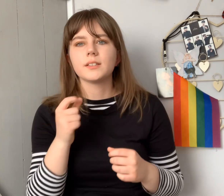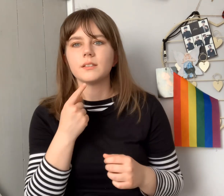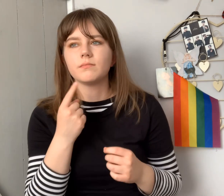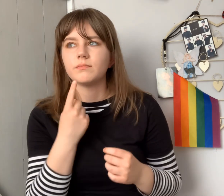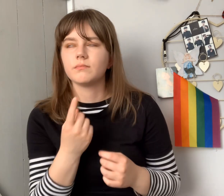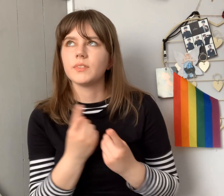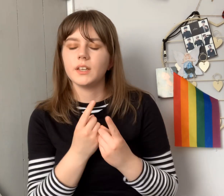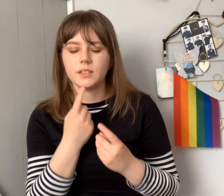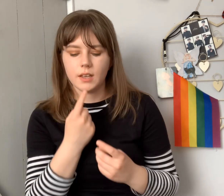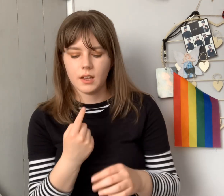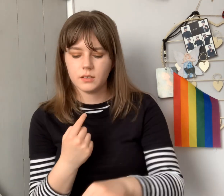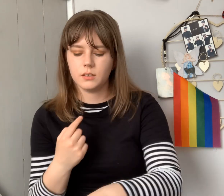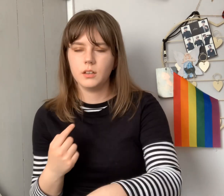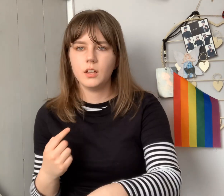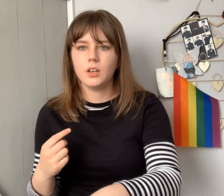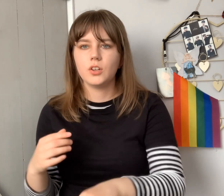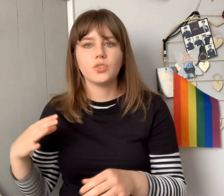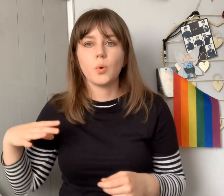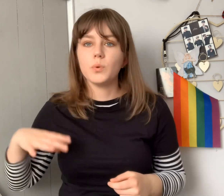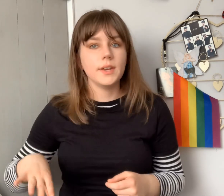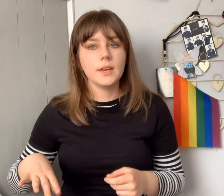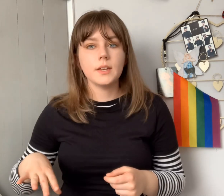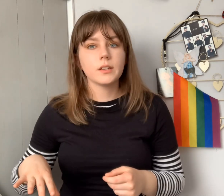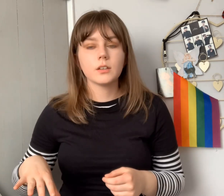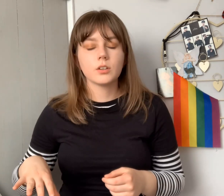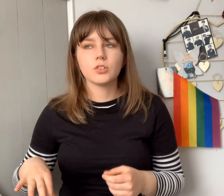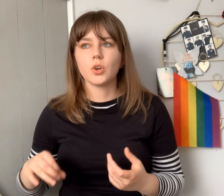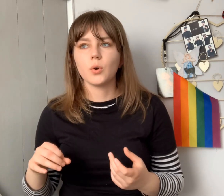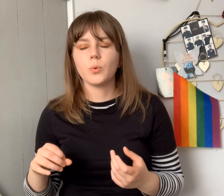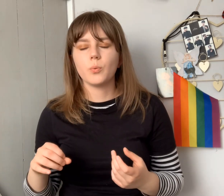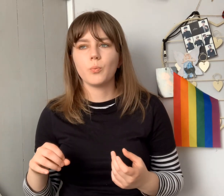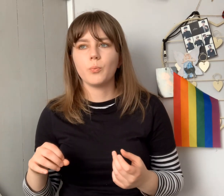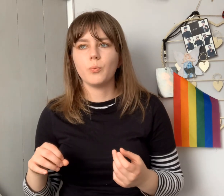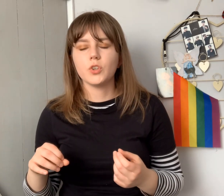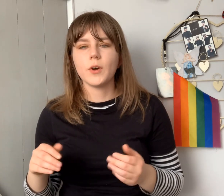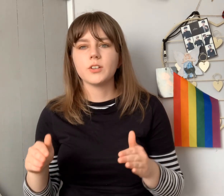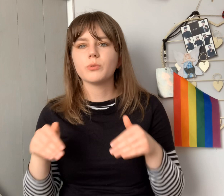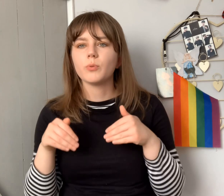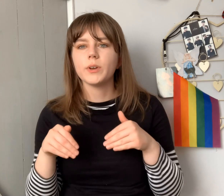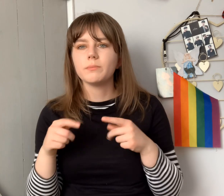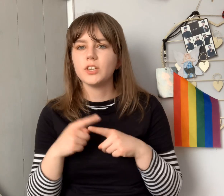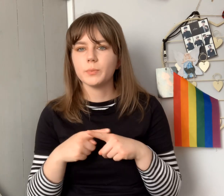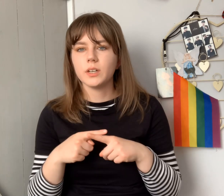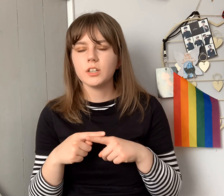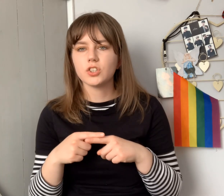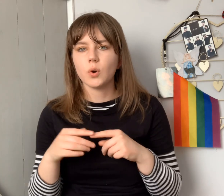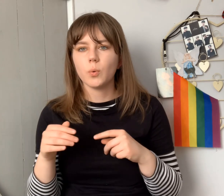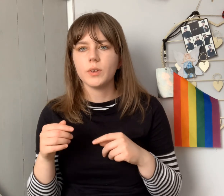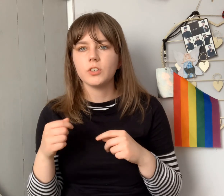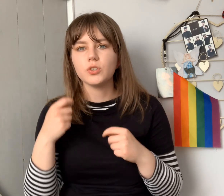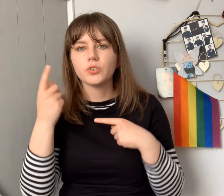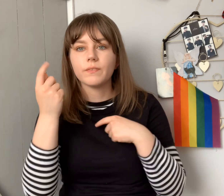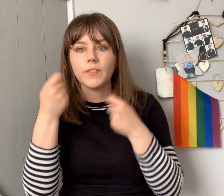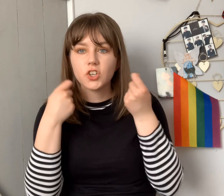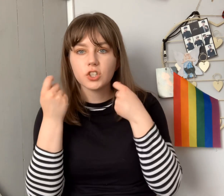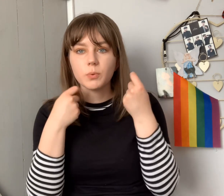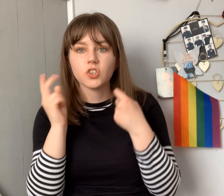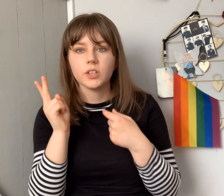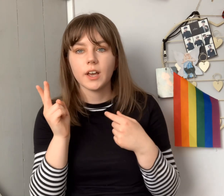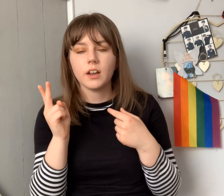The next thing he says "Don't need" so we are trying to avoid being too English so you use your facial expression again